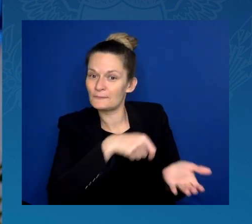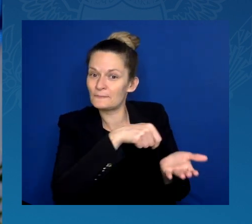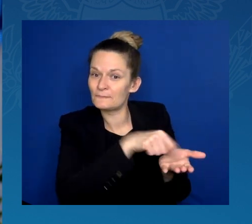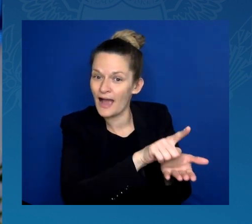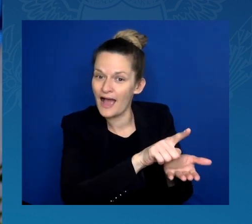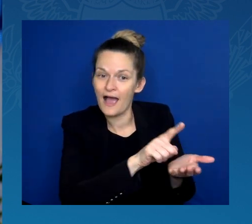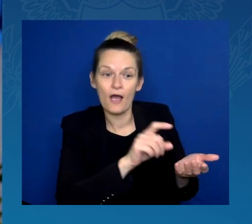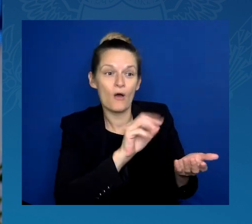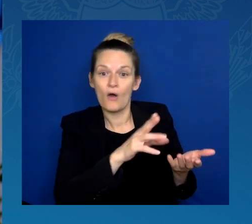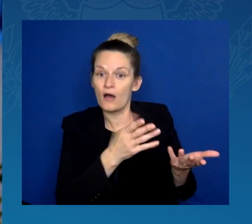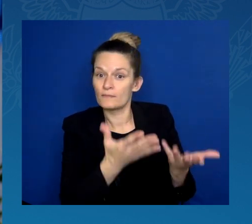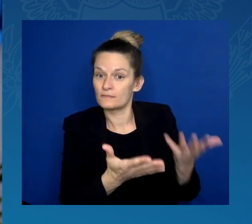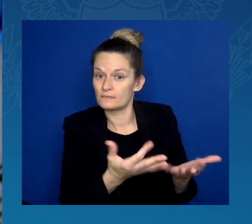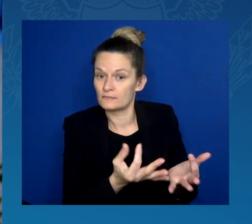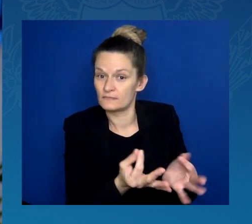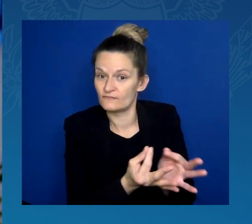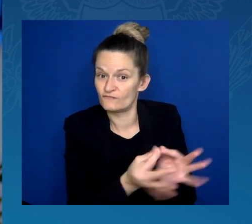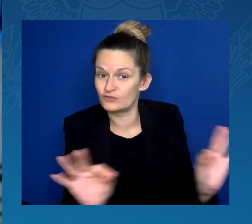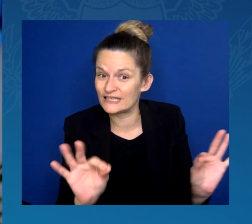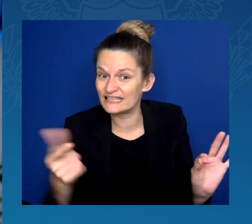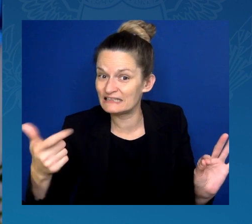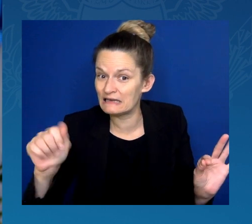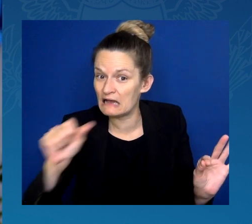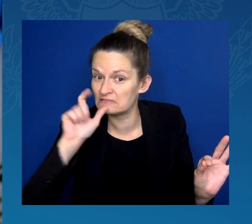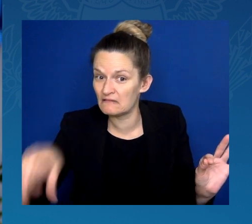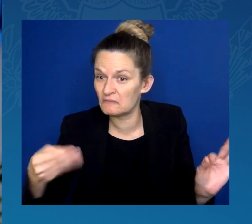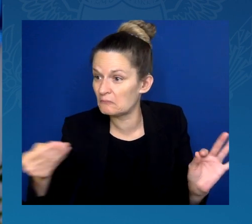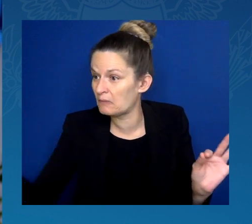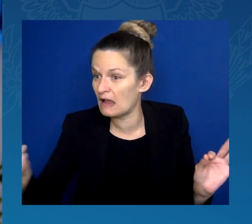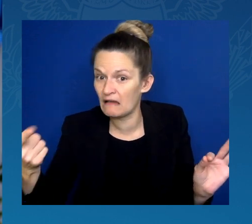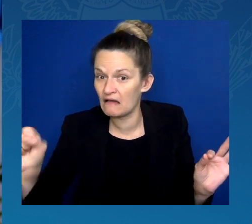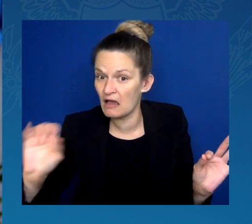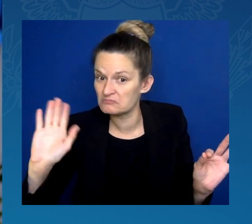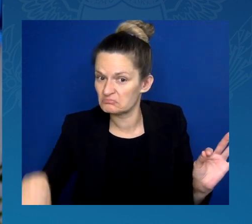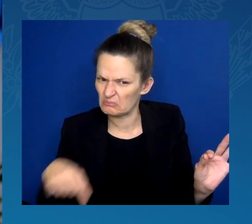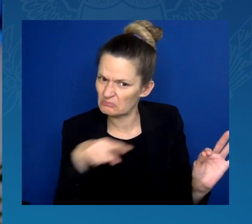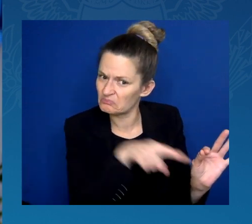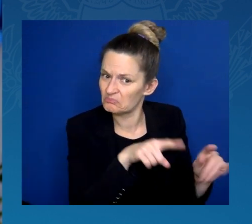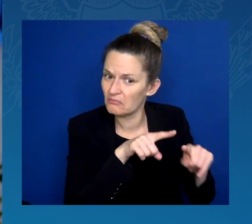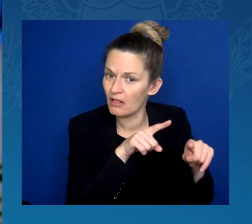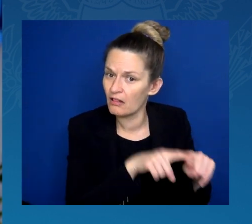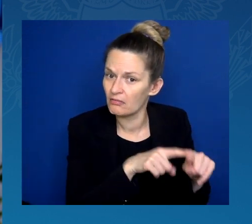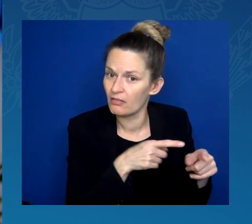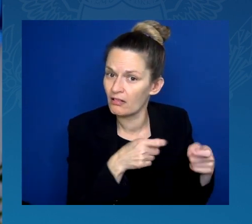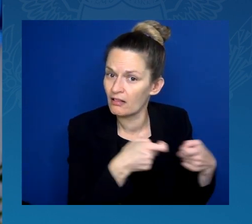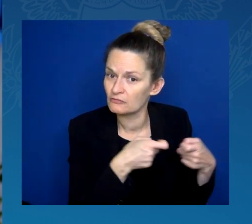So these investments are the largest our nation has ever made to address the climate crisis.